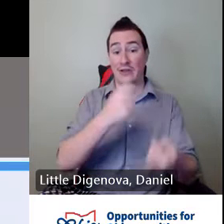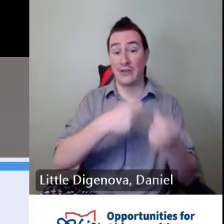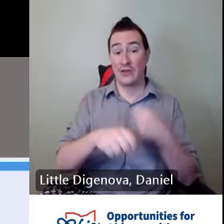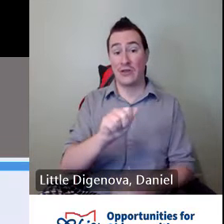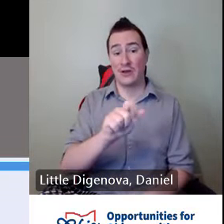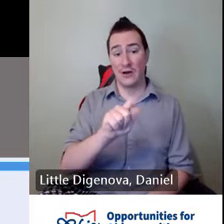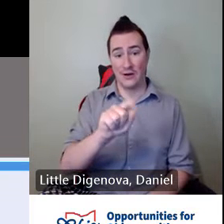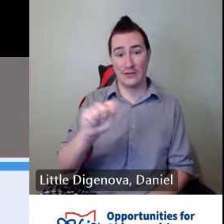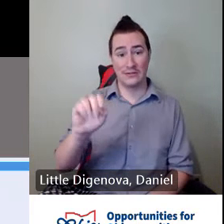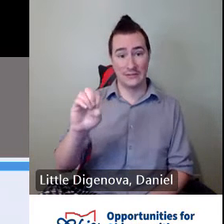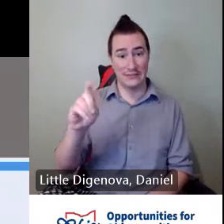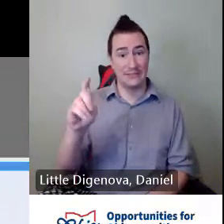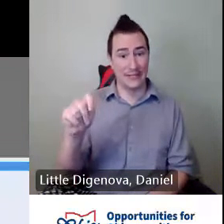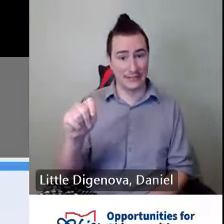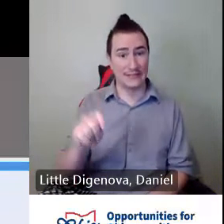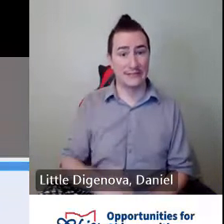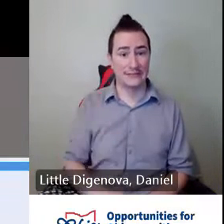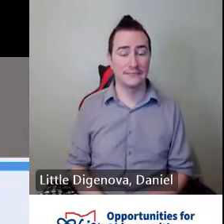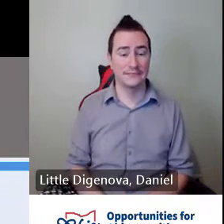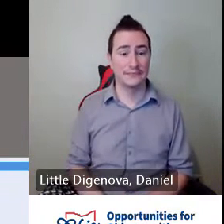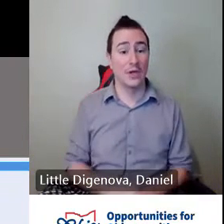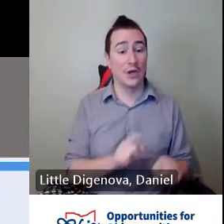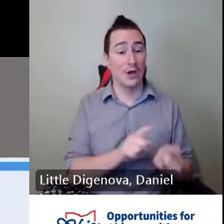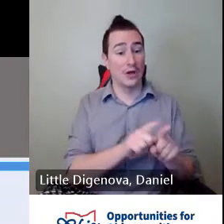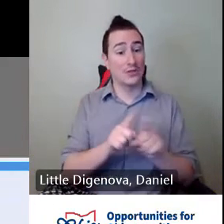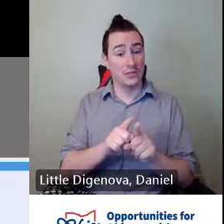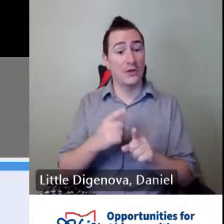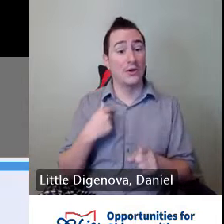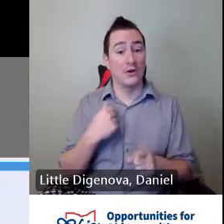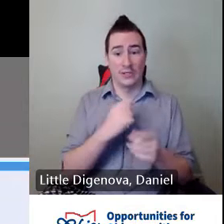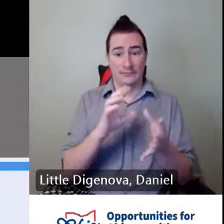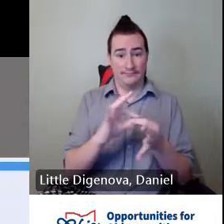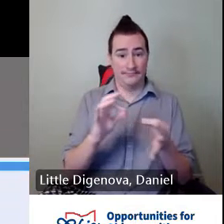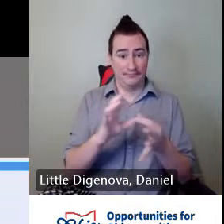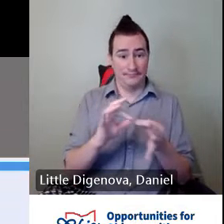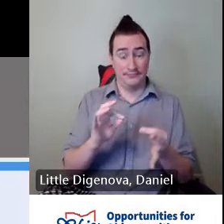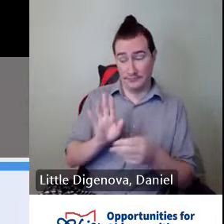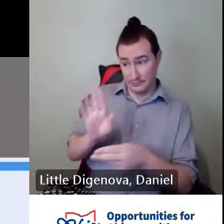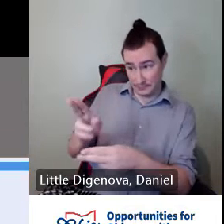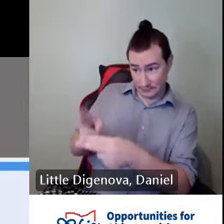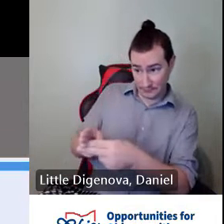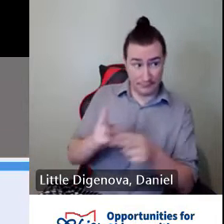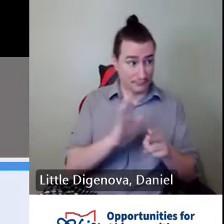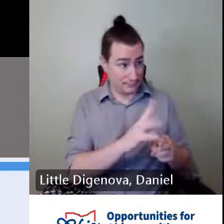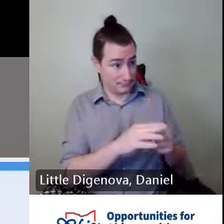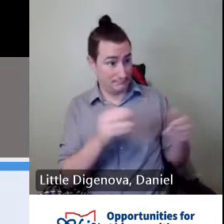Also, in our delivery we mention each other by name as the conversation goes back and forth to indicate who is